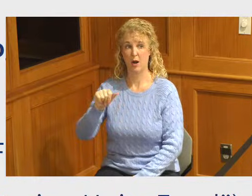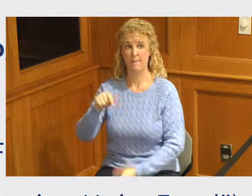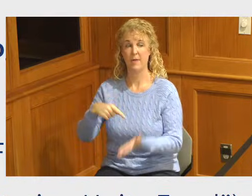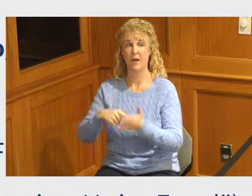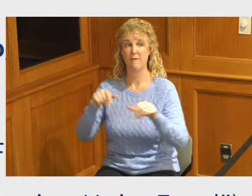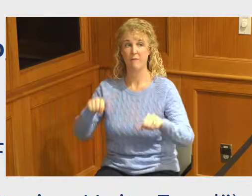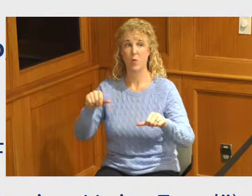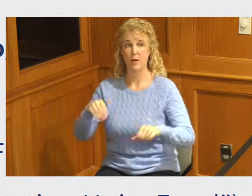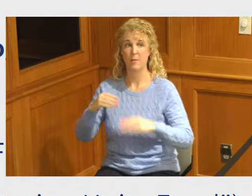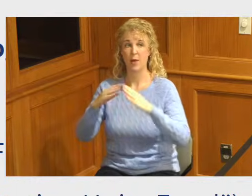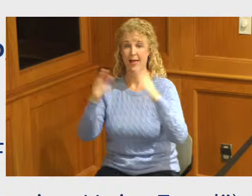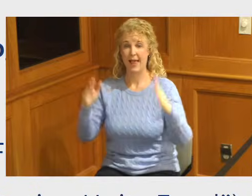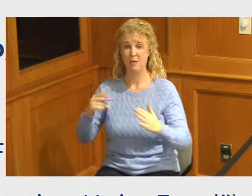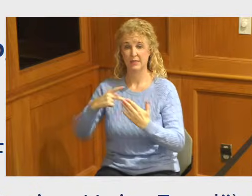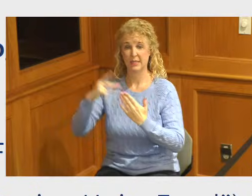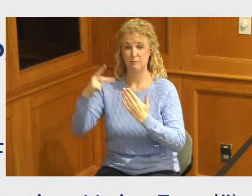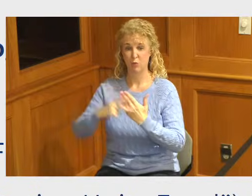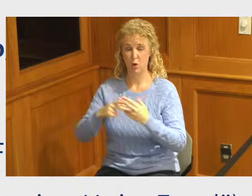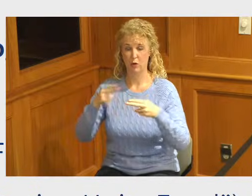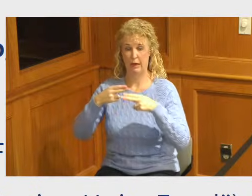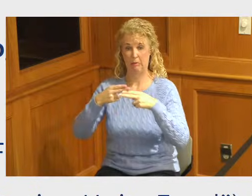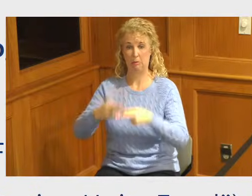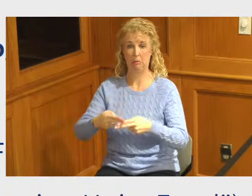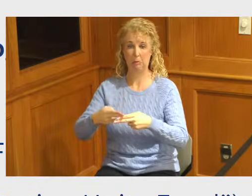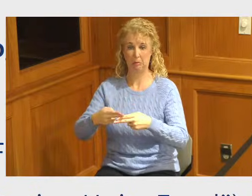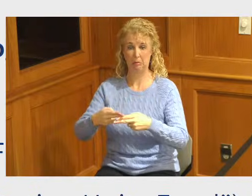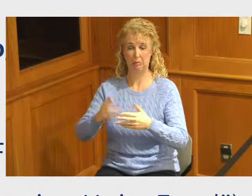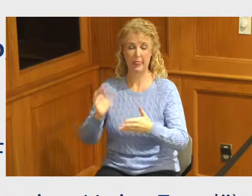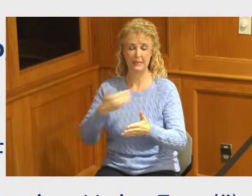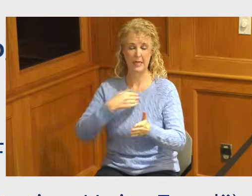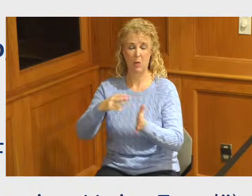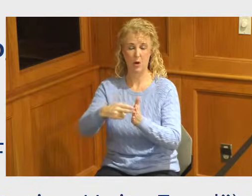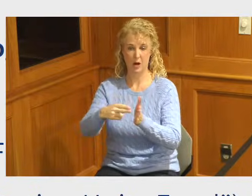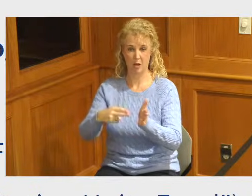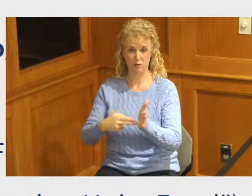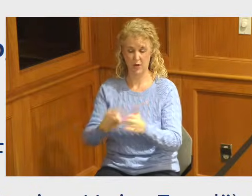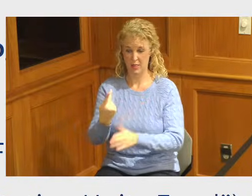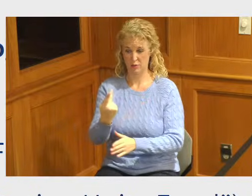program. That's sort of what this partnership is called in the contract we have that was in